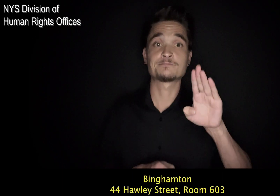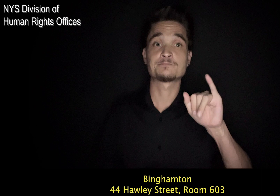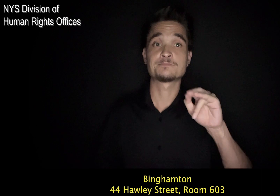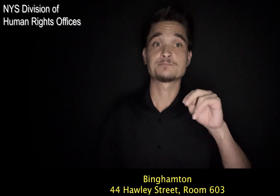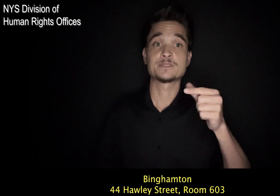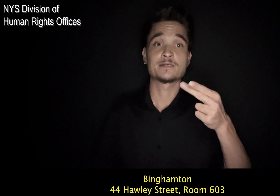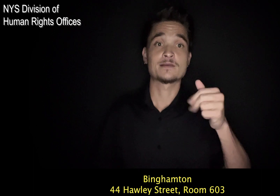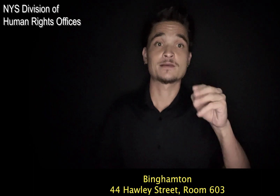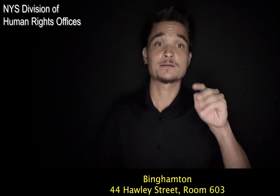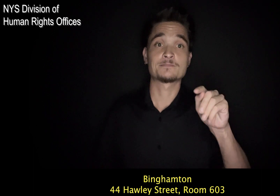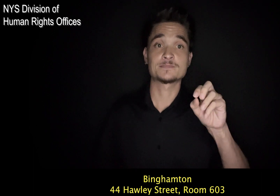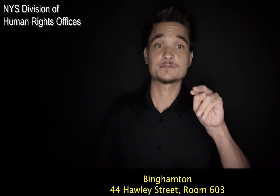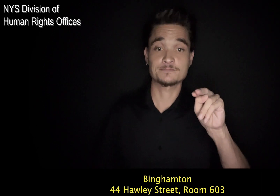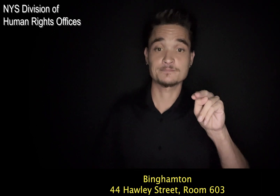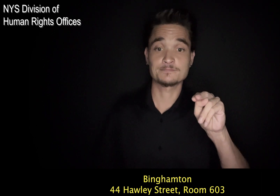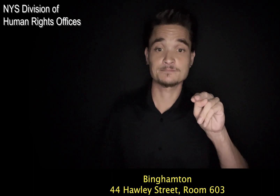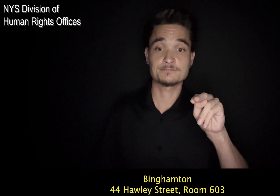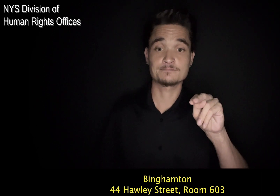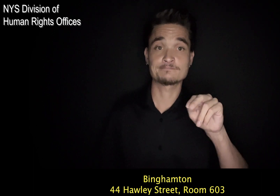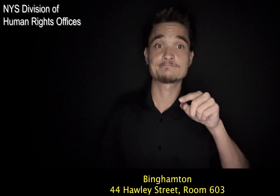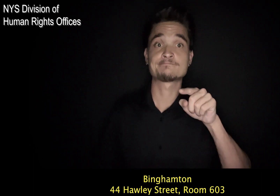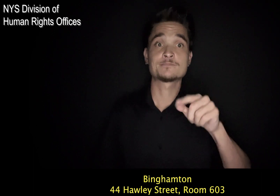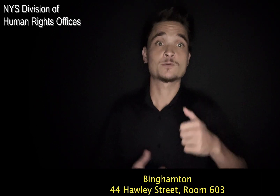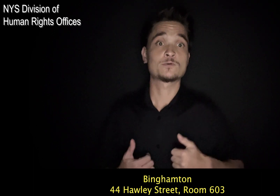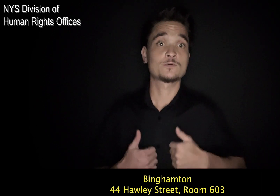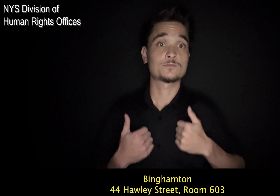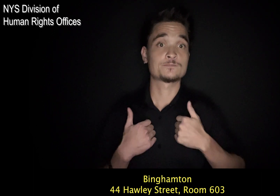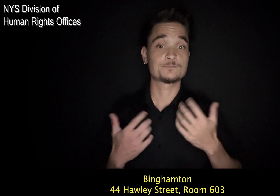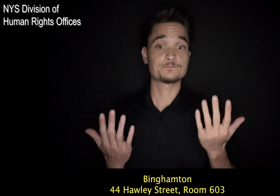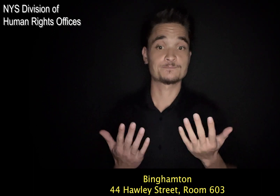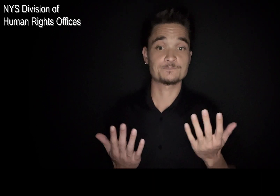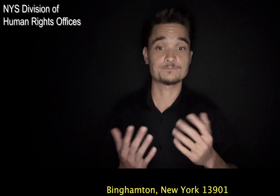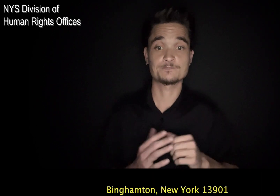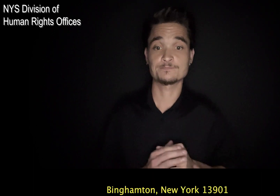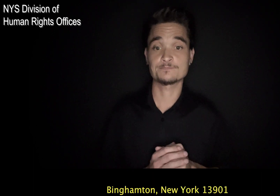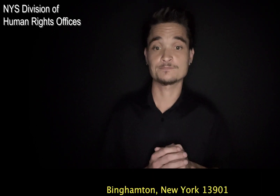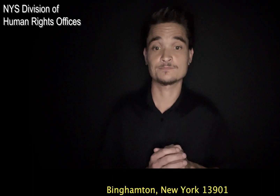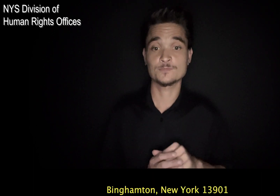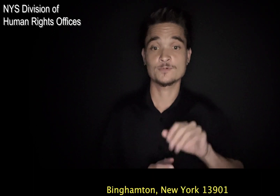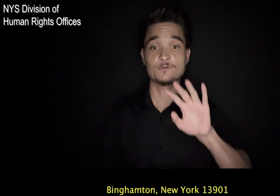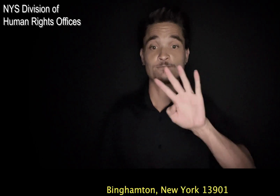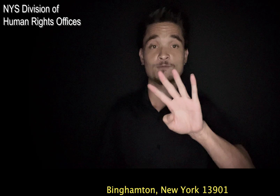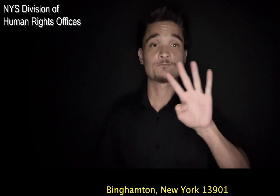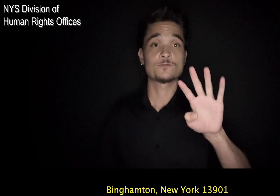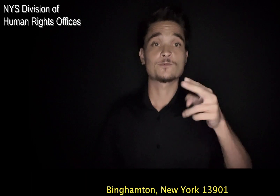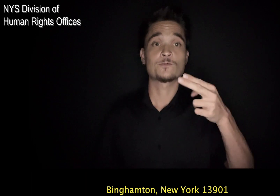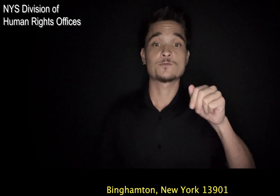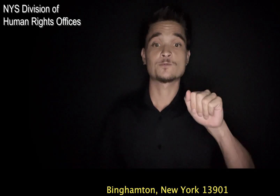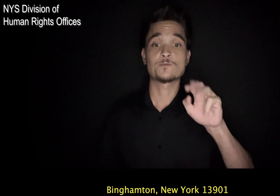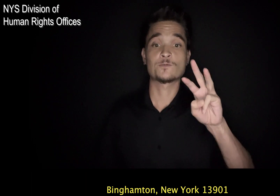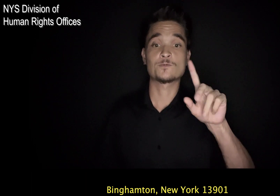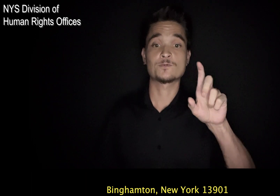Binghamton 44 Hawley Street, Room 603 Binghamton, New York 13901